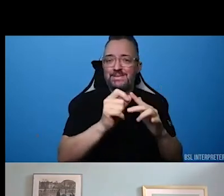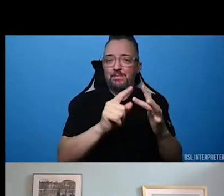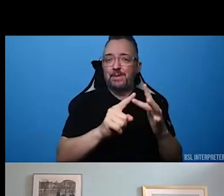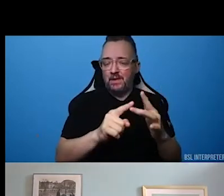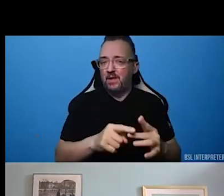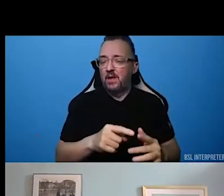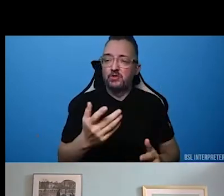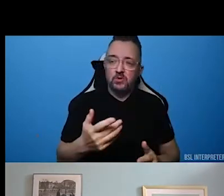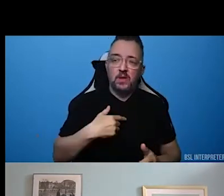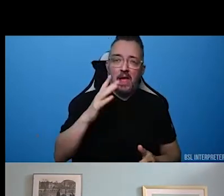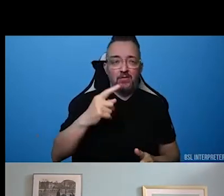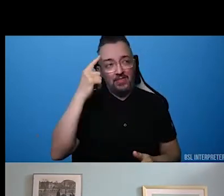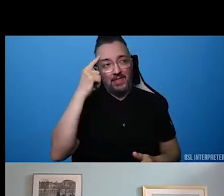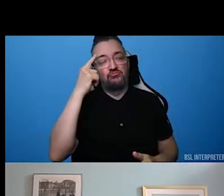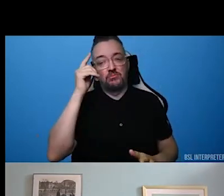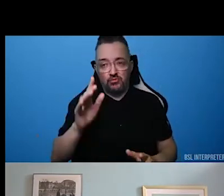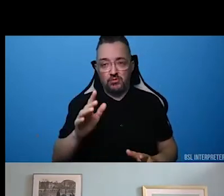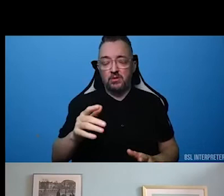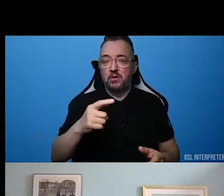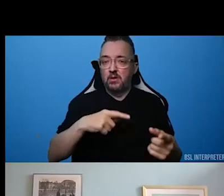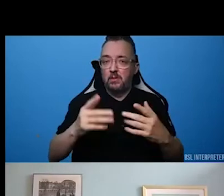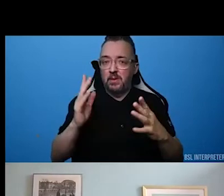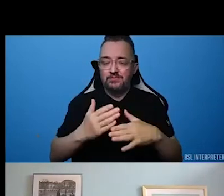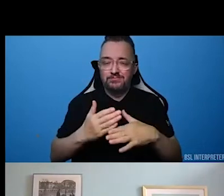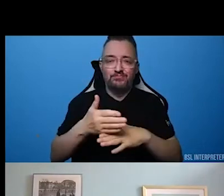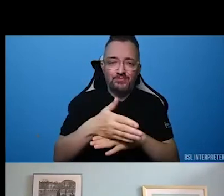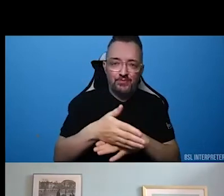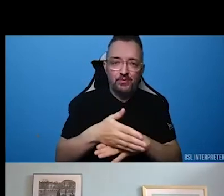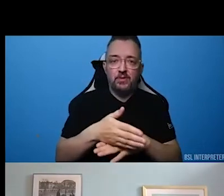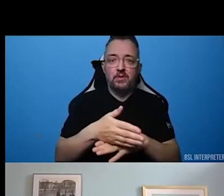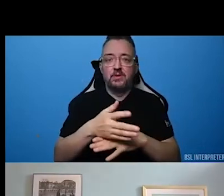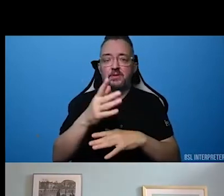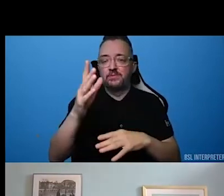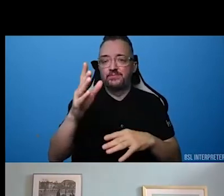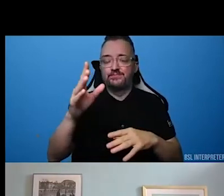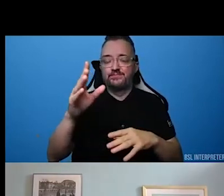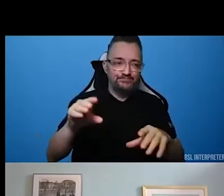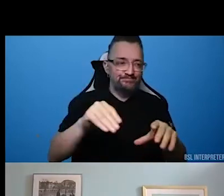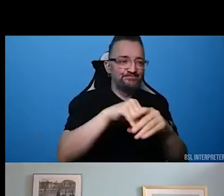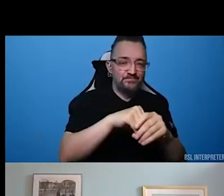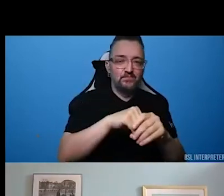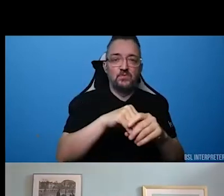And so we have to work a bit harder to kind of really bring it home and bring it home to the UK